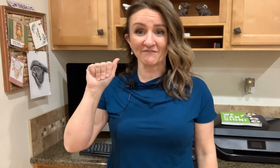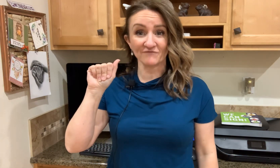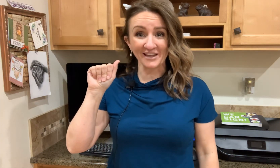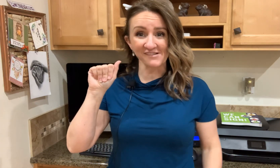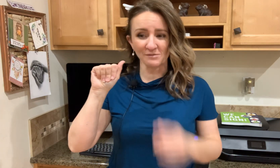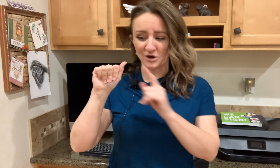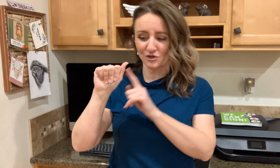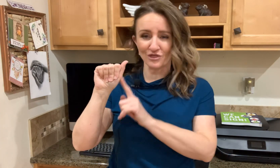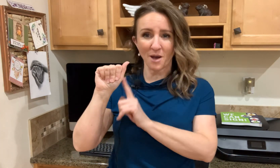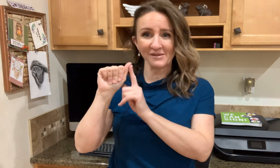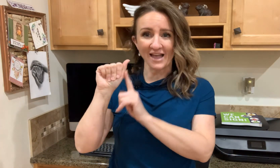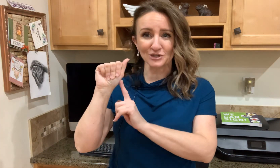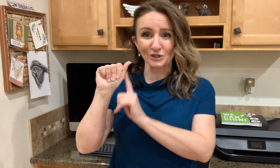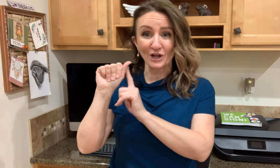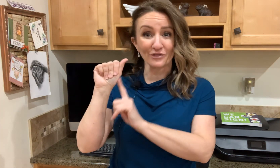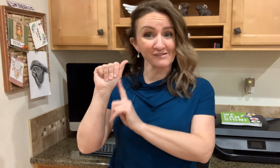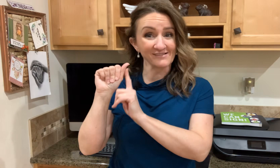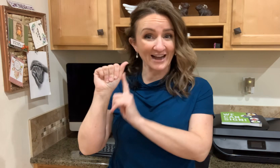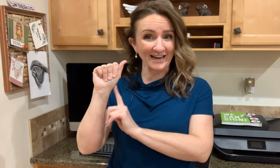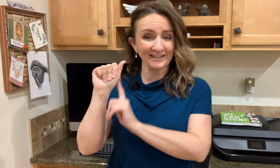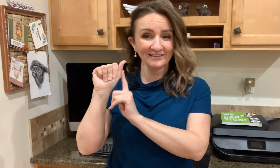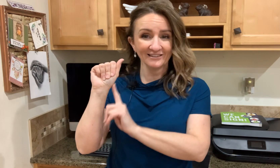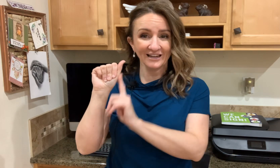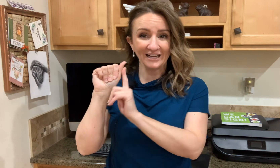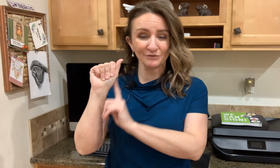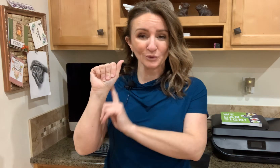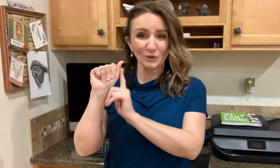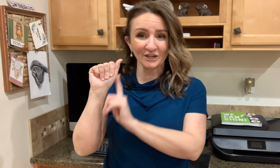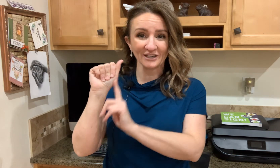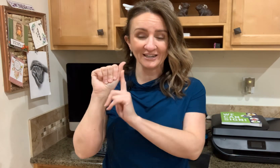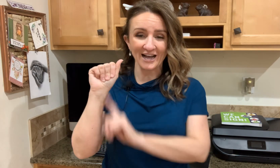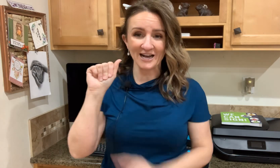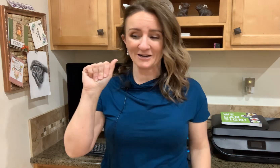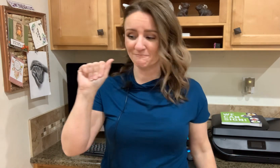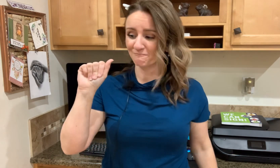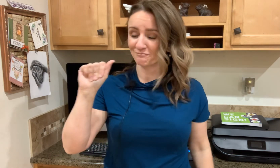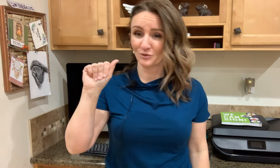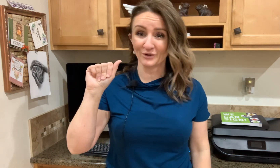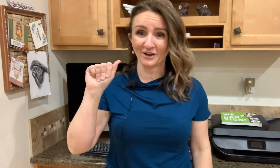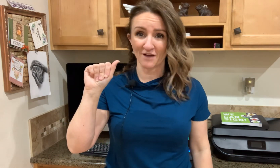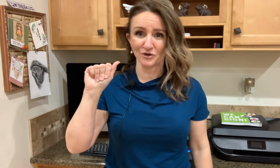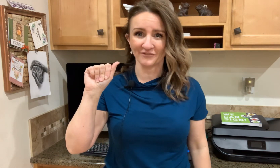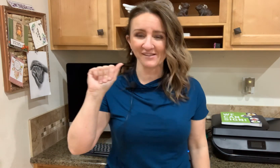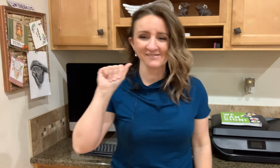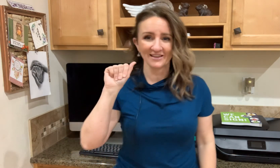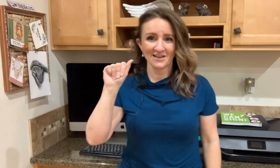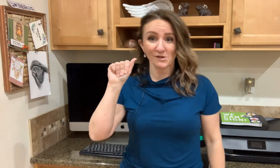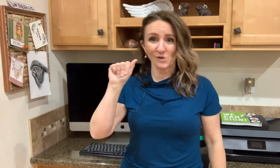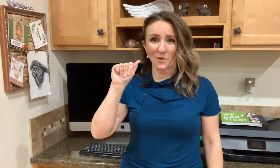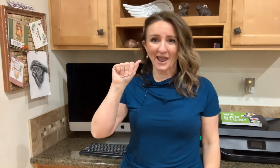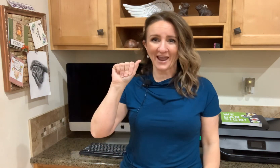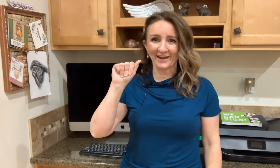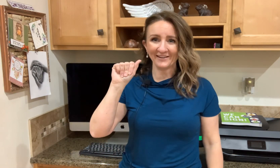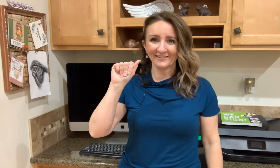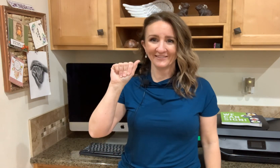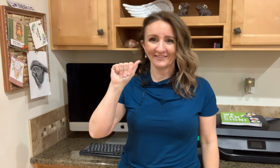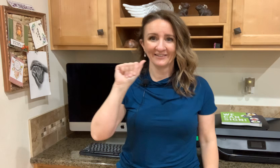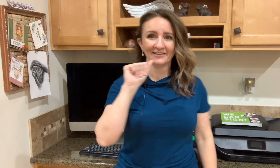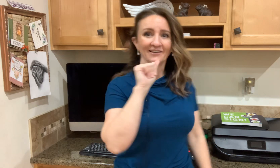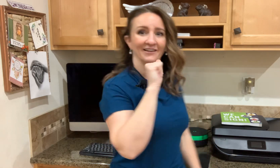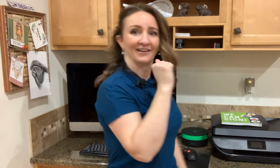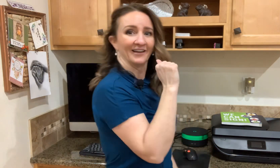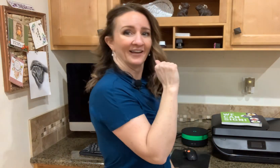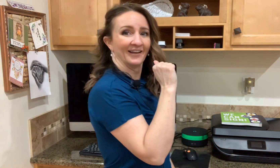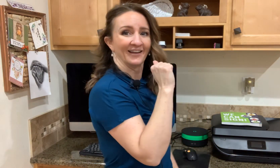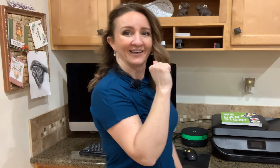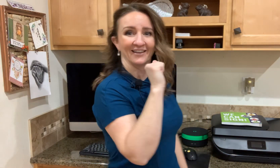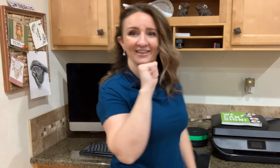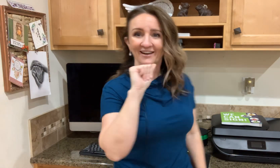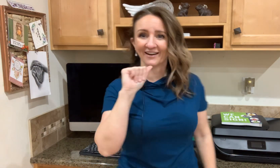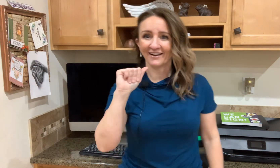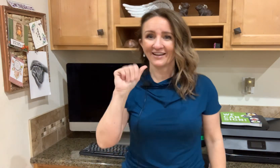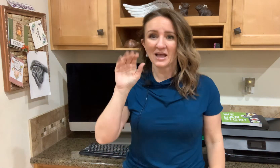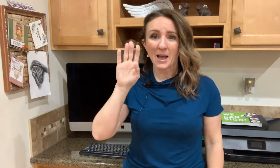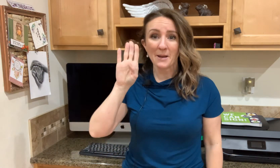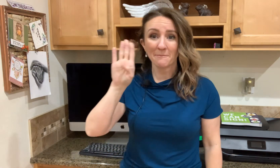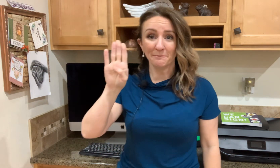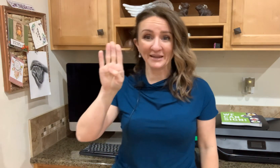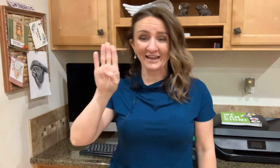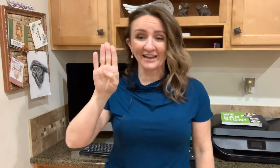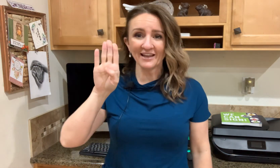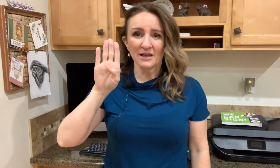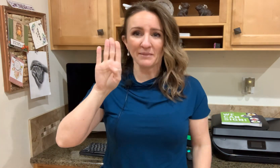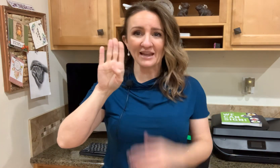fist but your thumb is actually on the side of your fist. Now B, B is